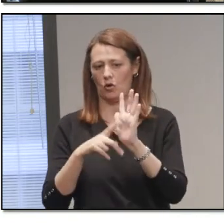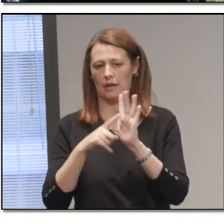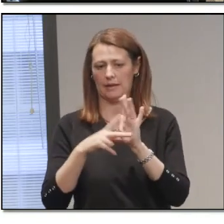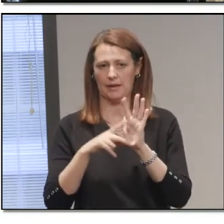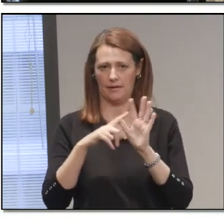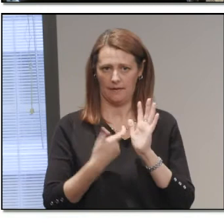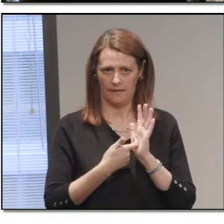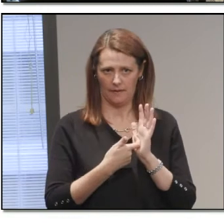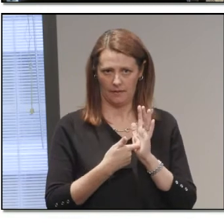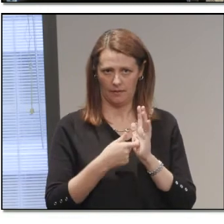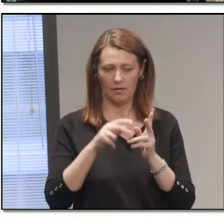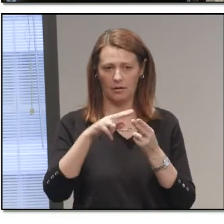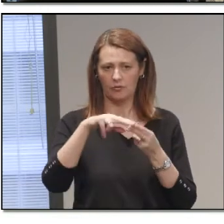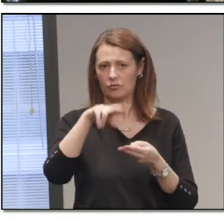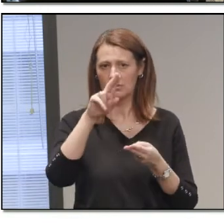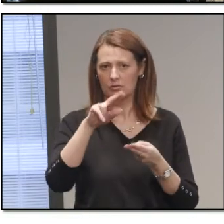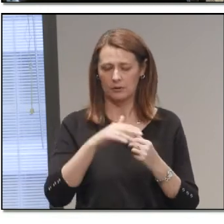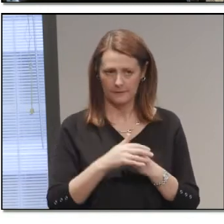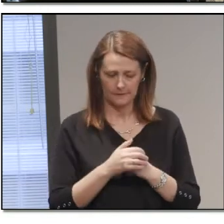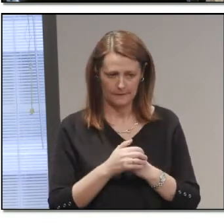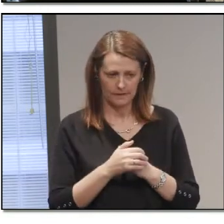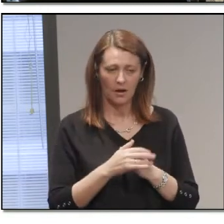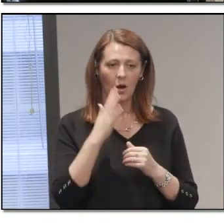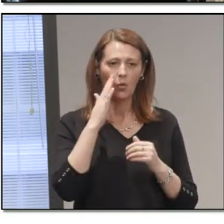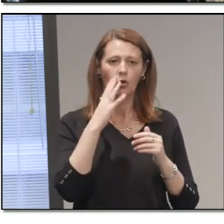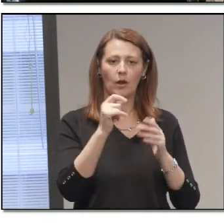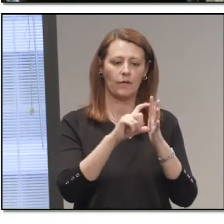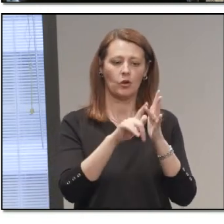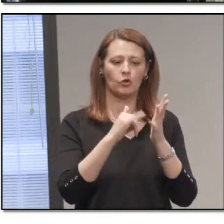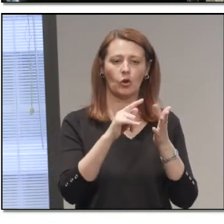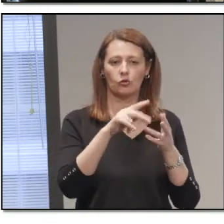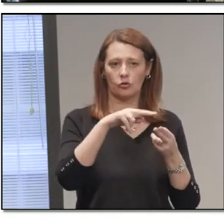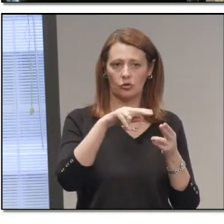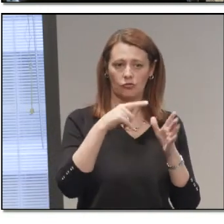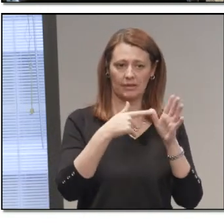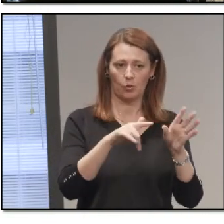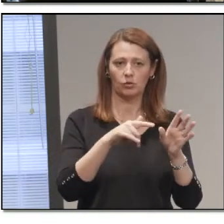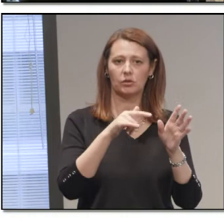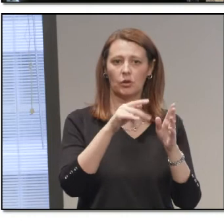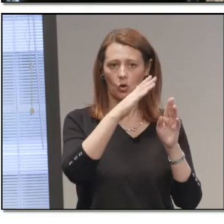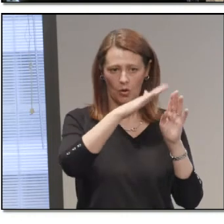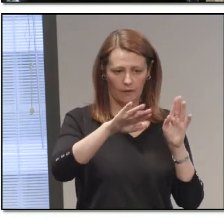dose response curve. Where you get dose response curves like this with an inverted u or a u